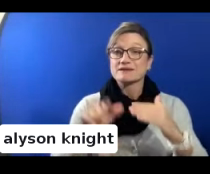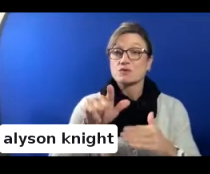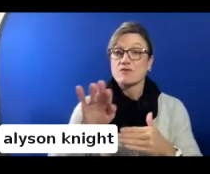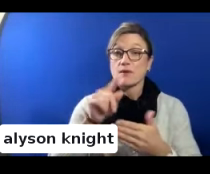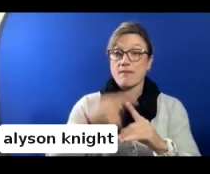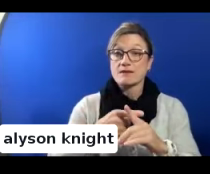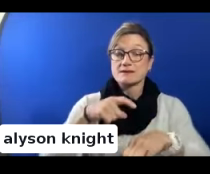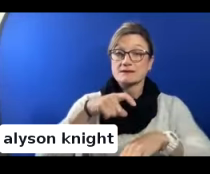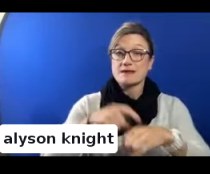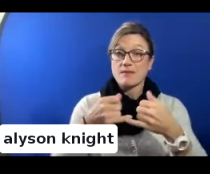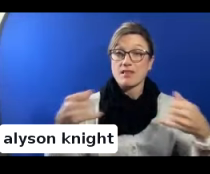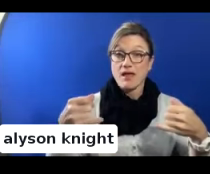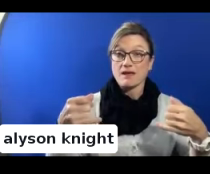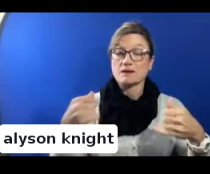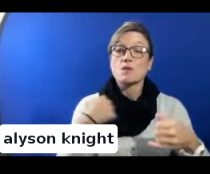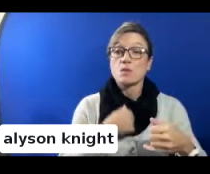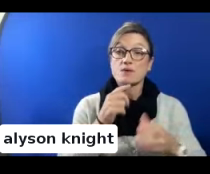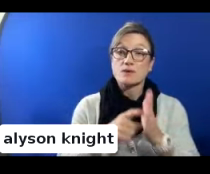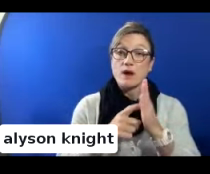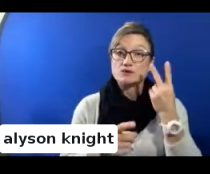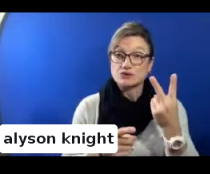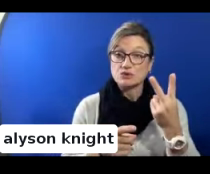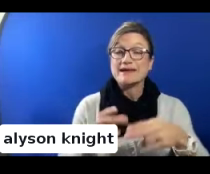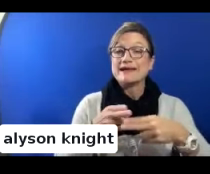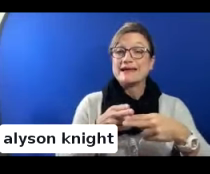we require two reports, the interim and the final reports.